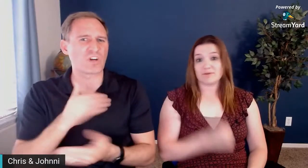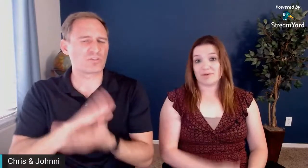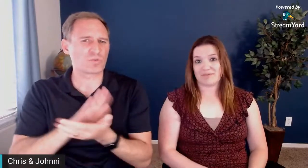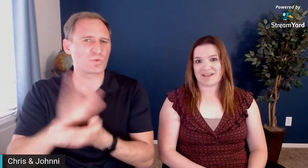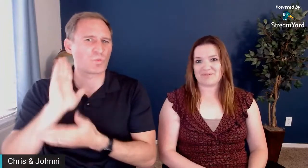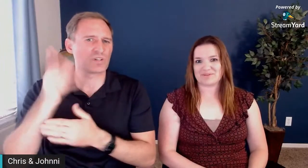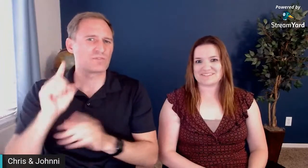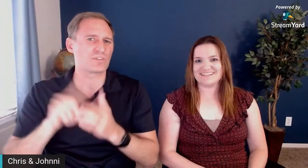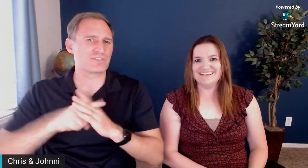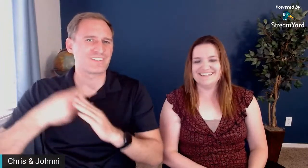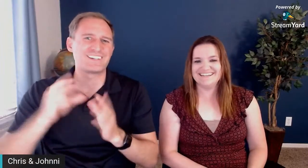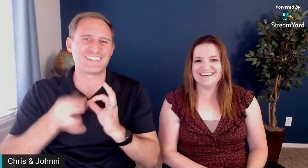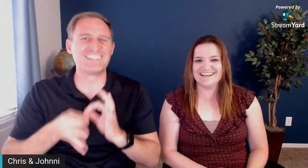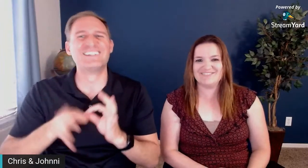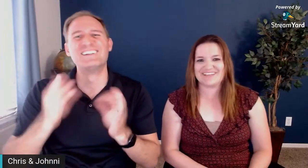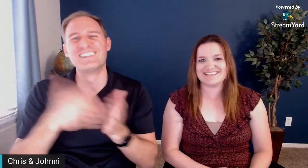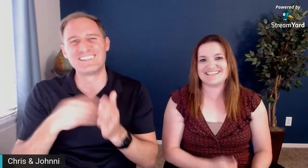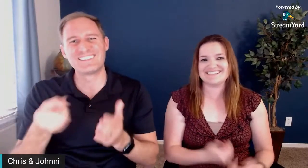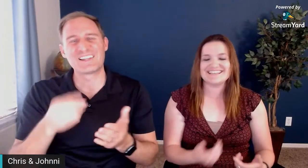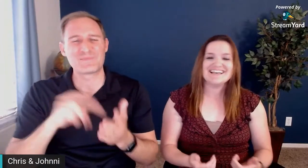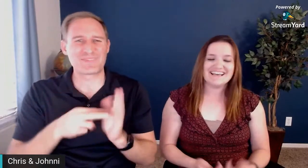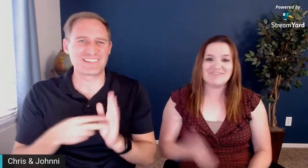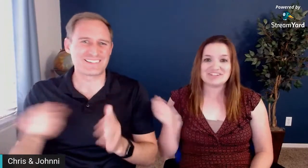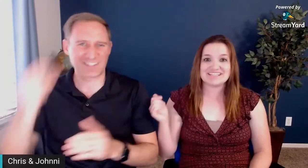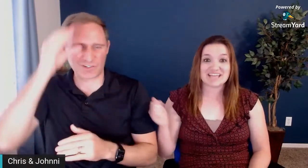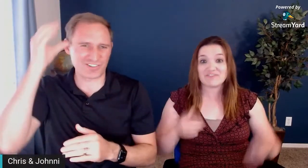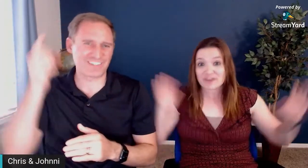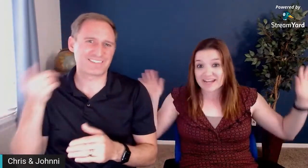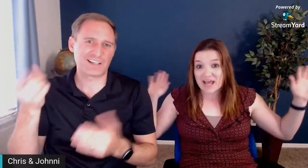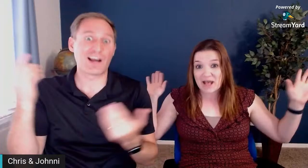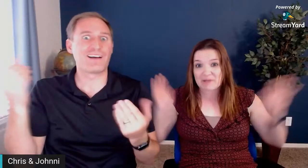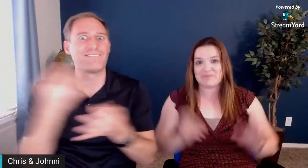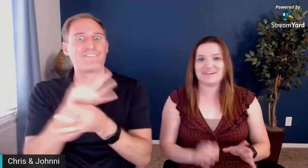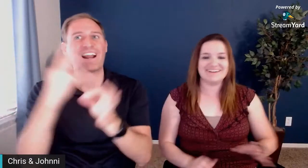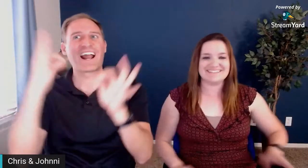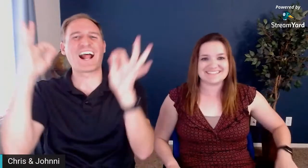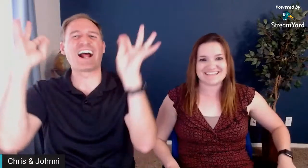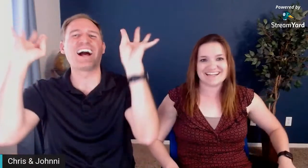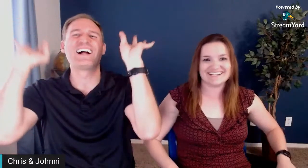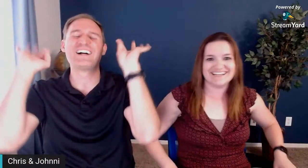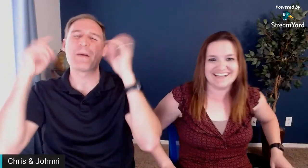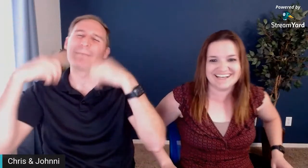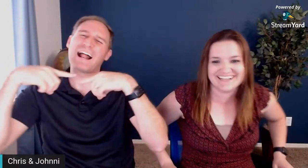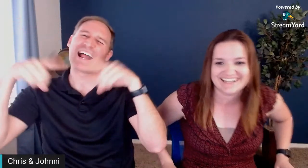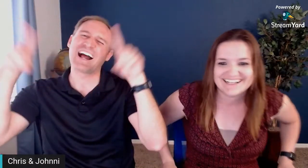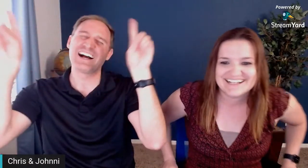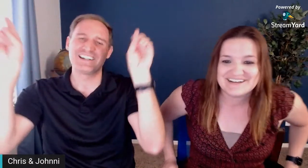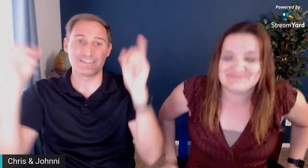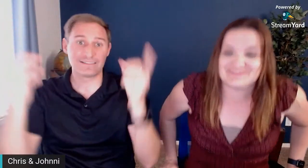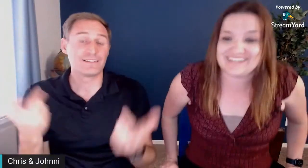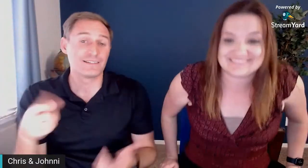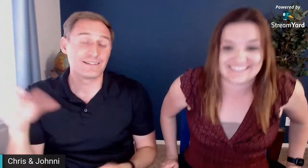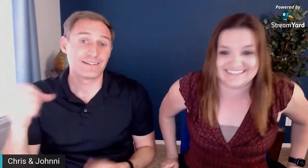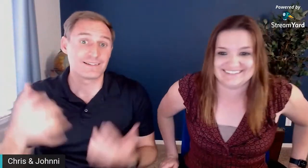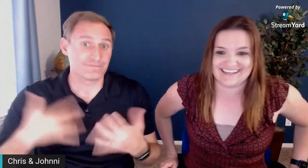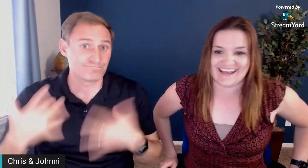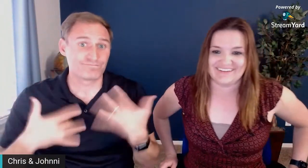be going back out in person because in which he's like freedom you know he's excited but oh yeah